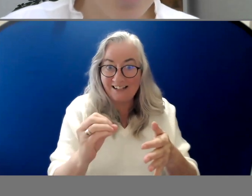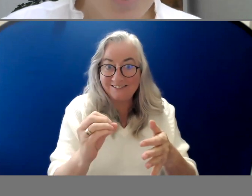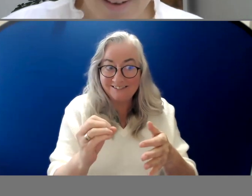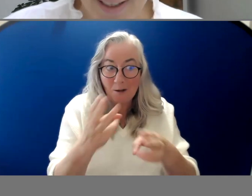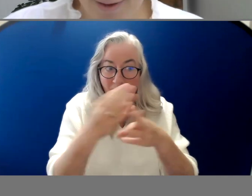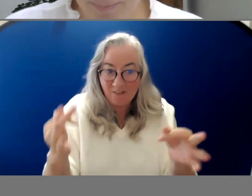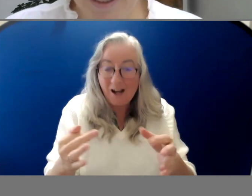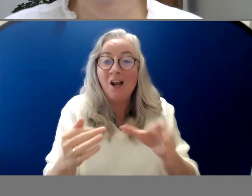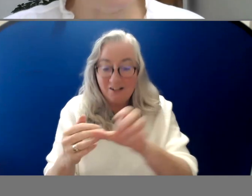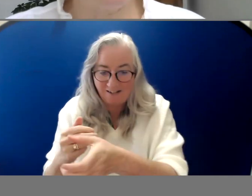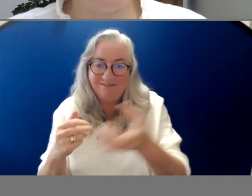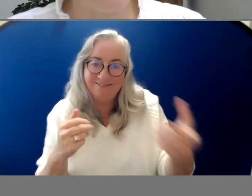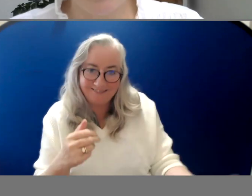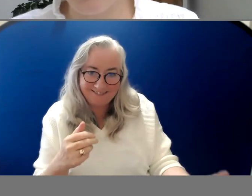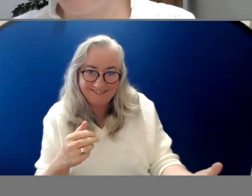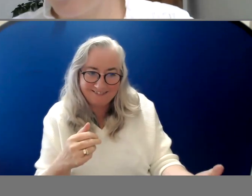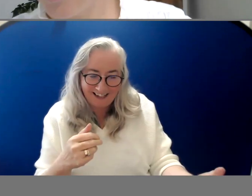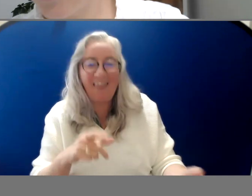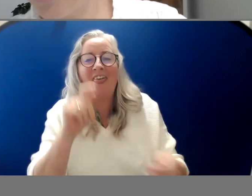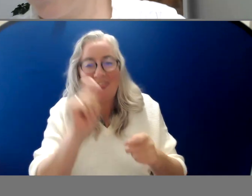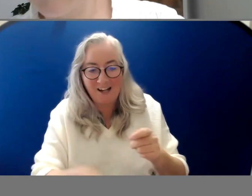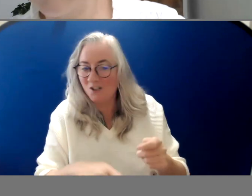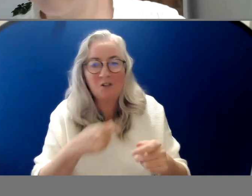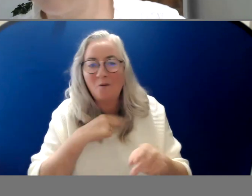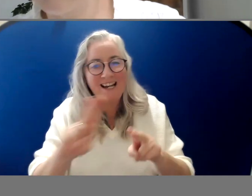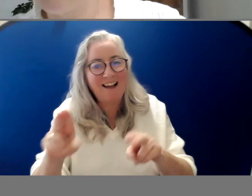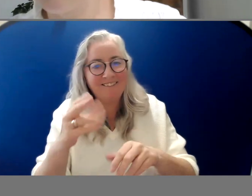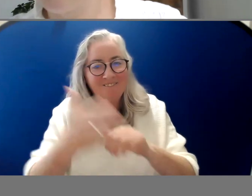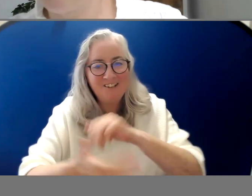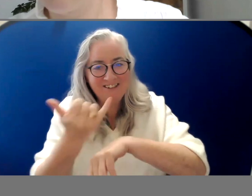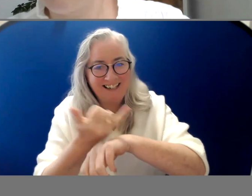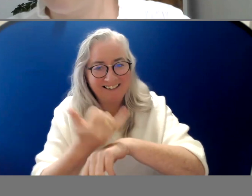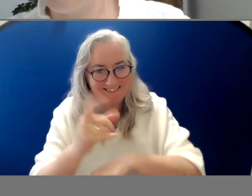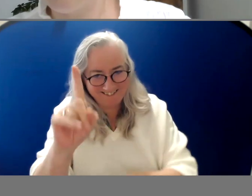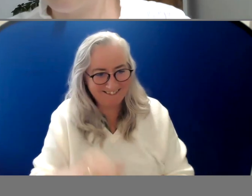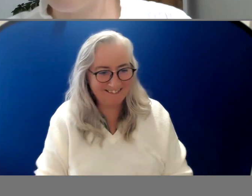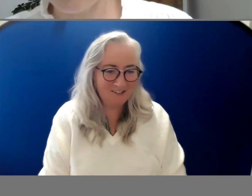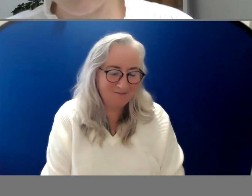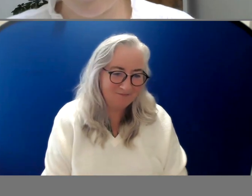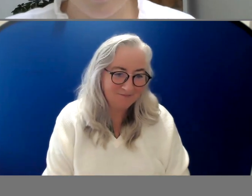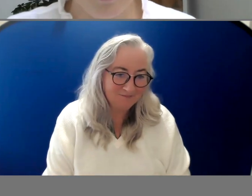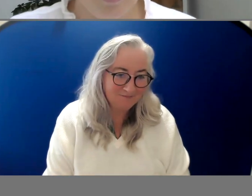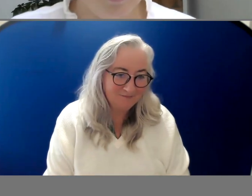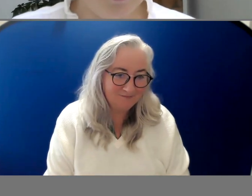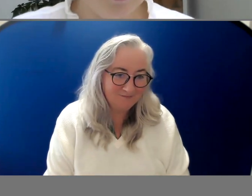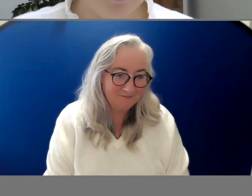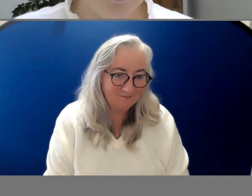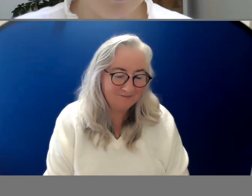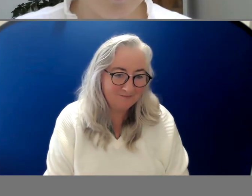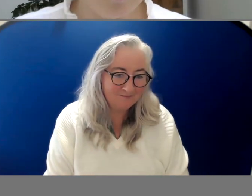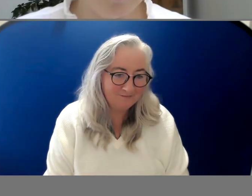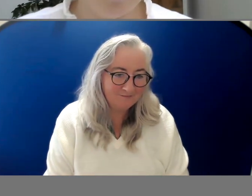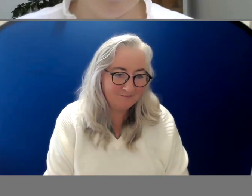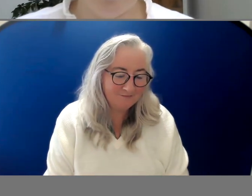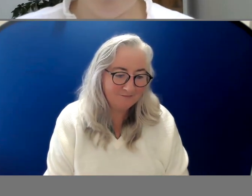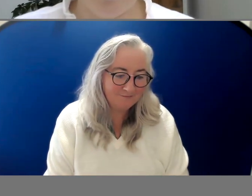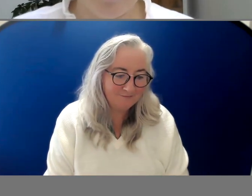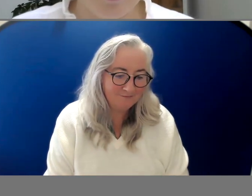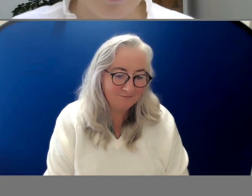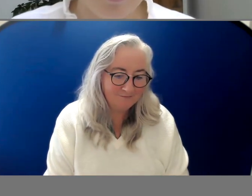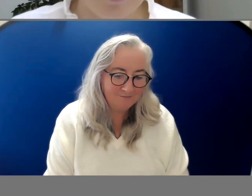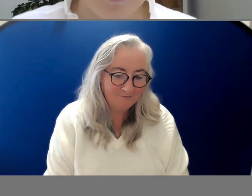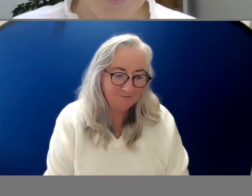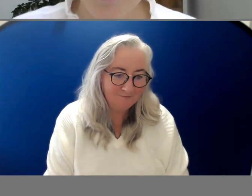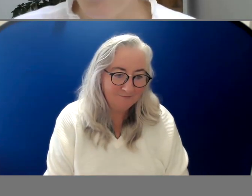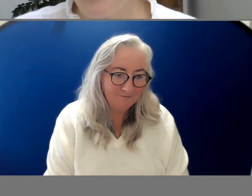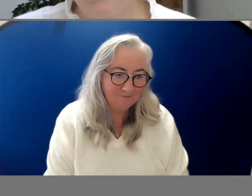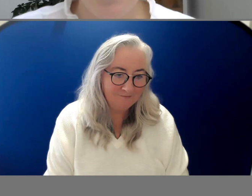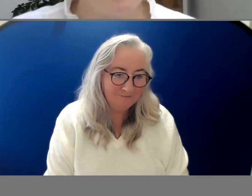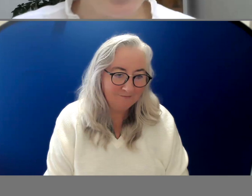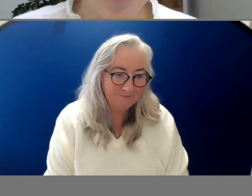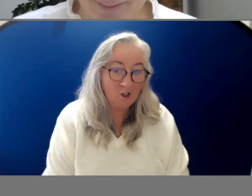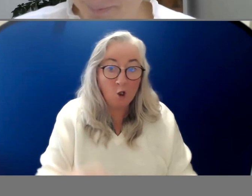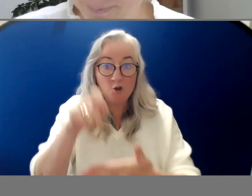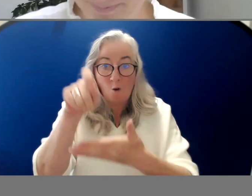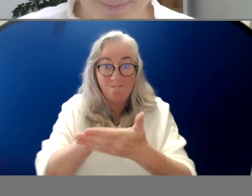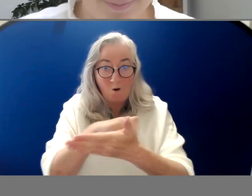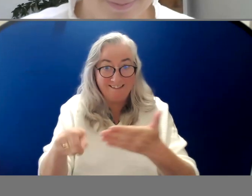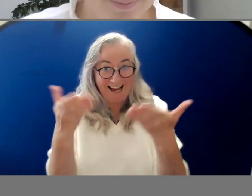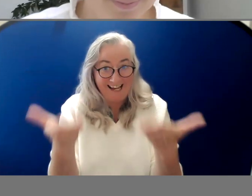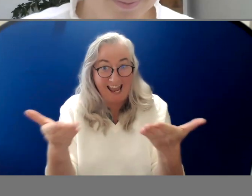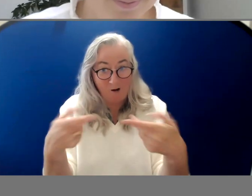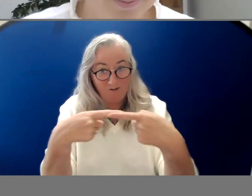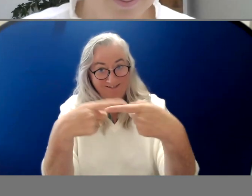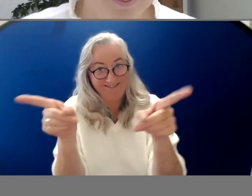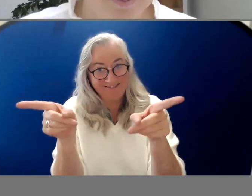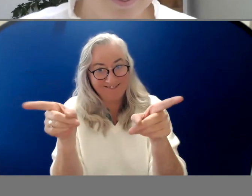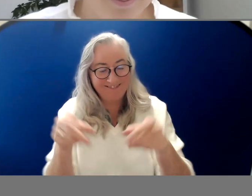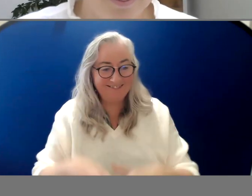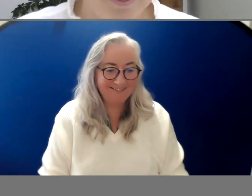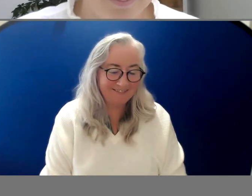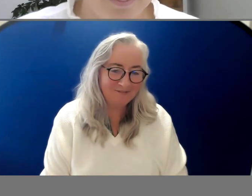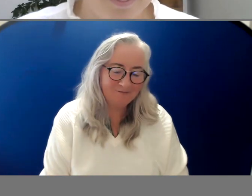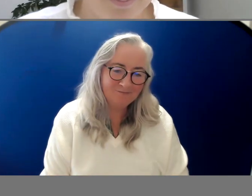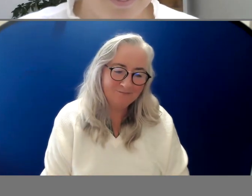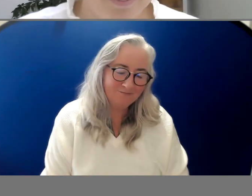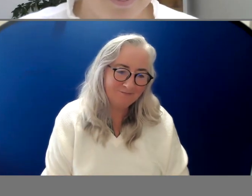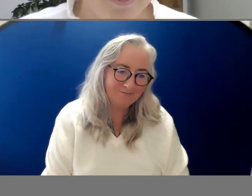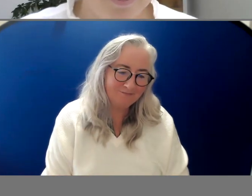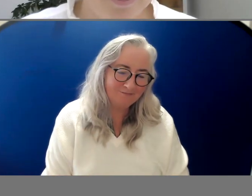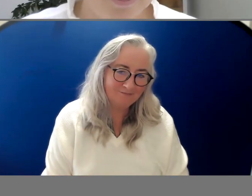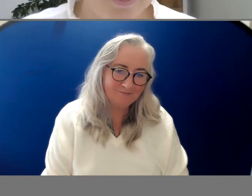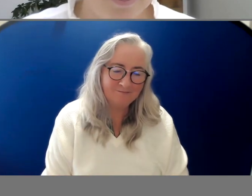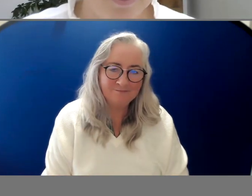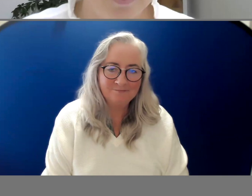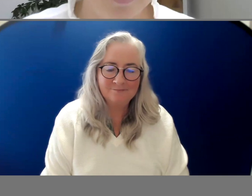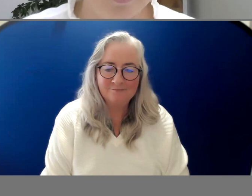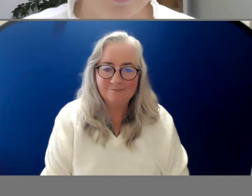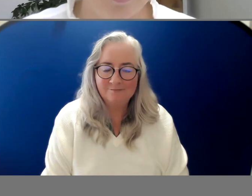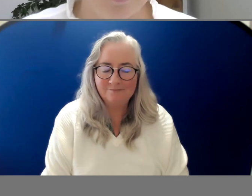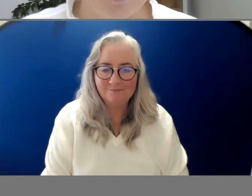phone down again and come back to me because we're not we're not done yet so this voting is ongoing